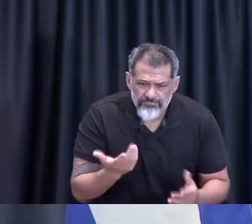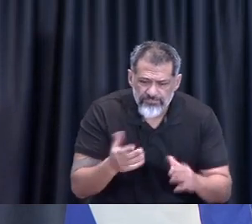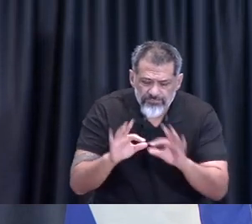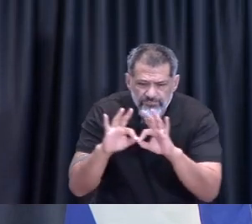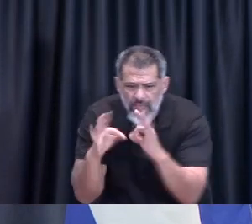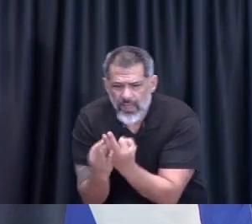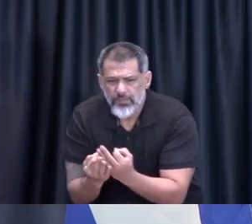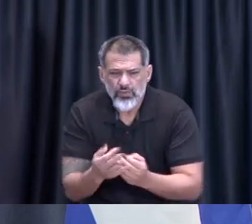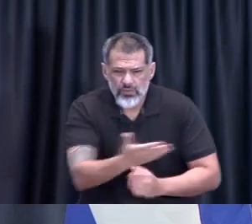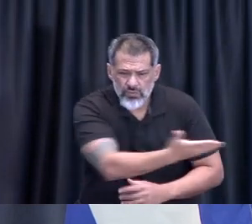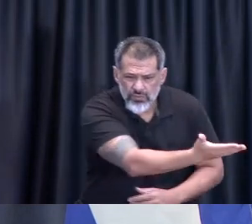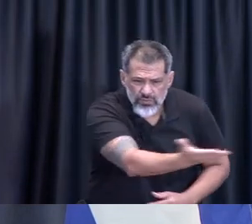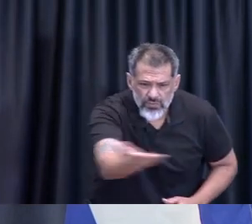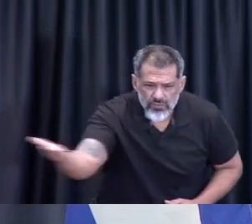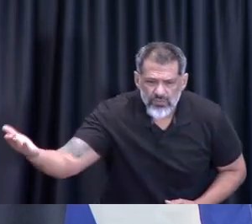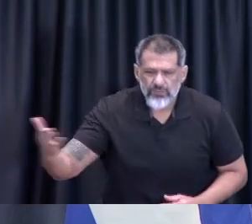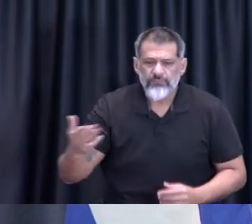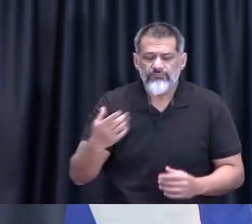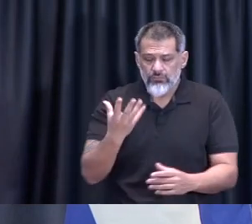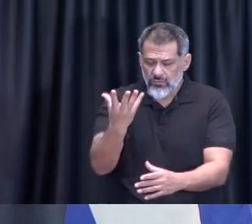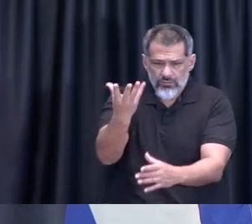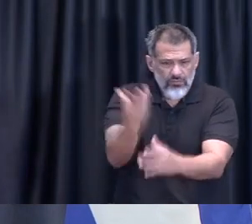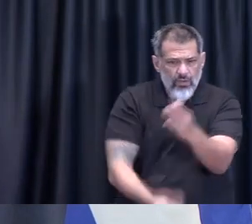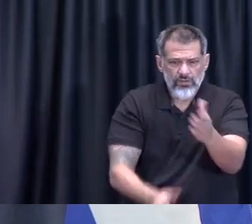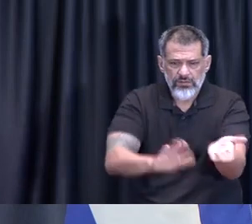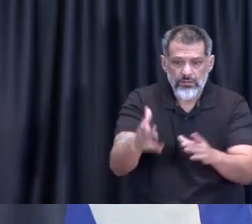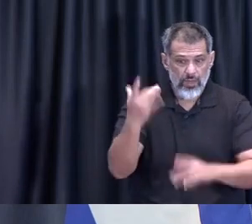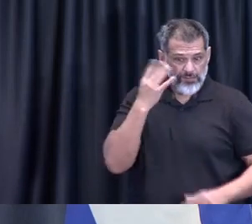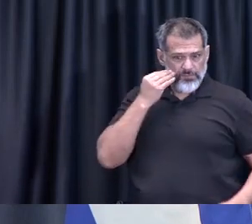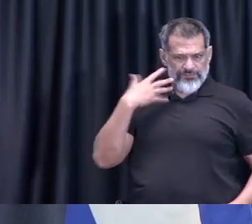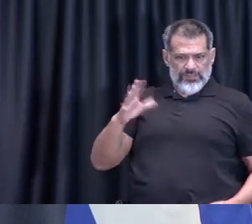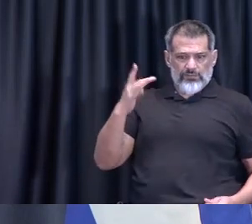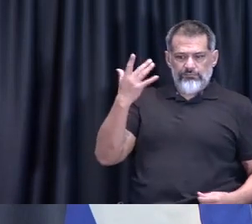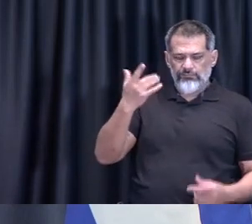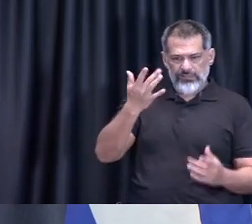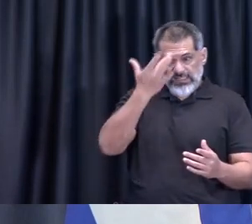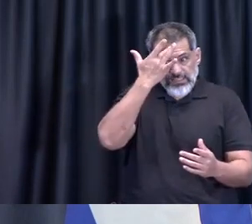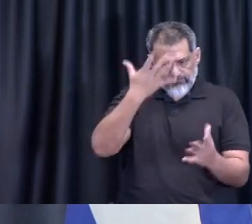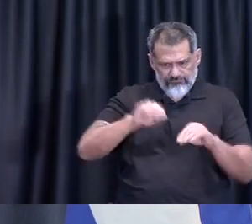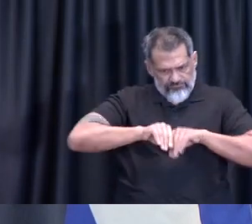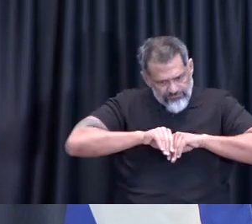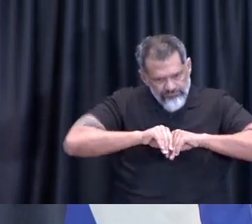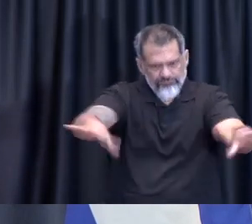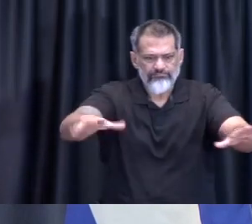tragedy because of this virus. And my sincere thanks